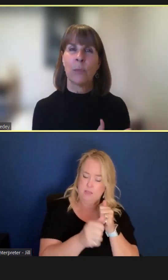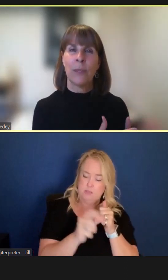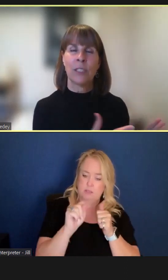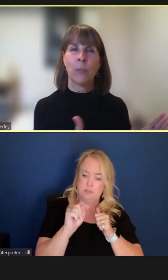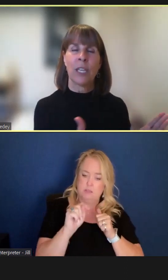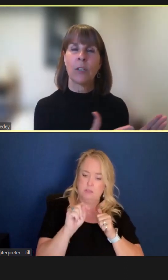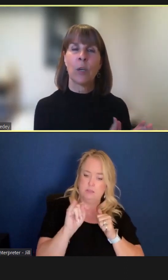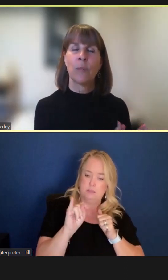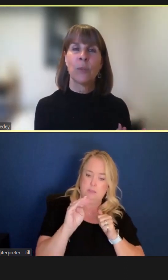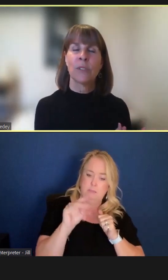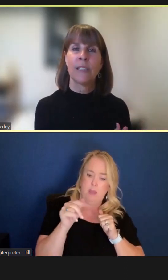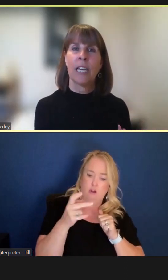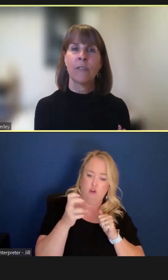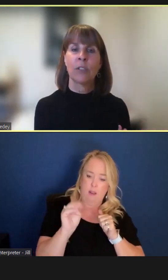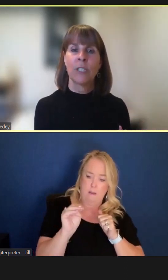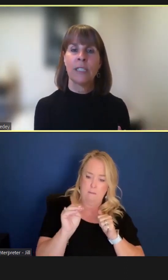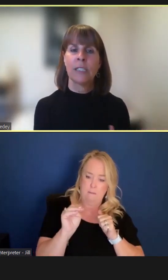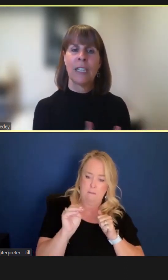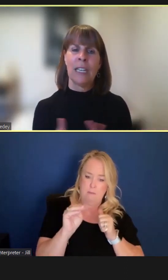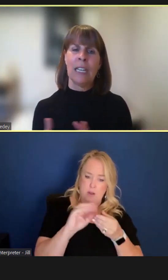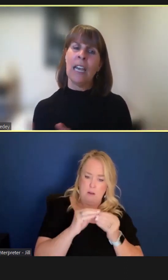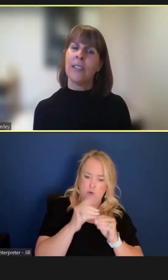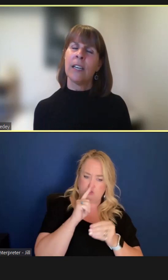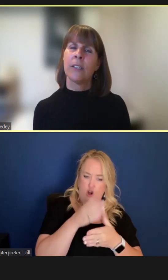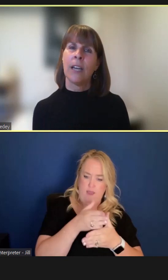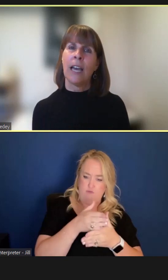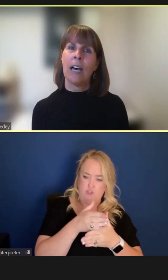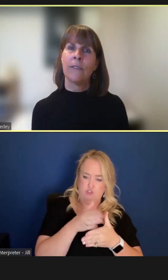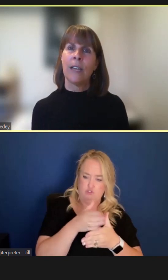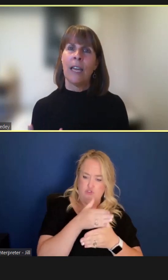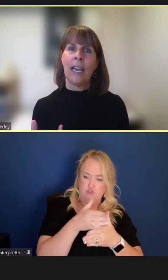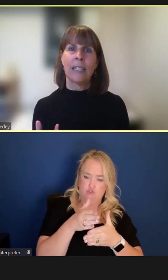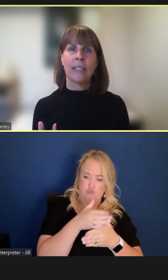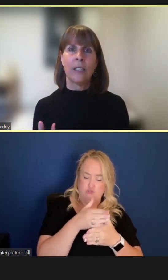temp panogram numbers in the average range and the other half had hearing